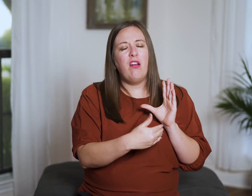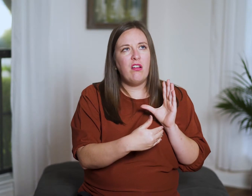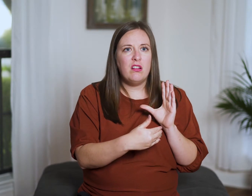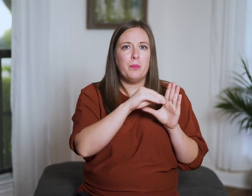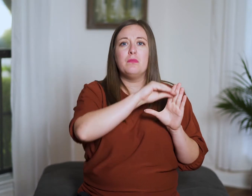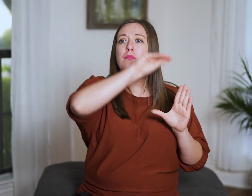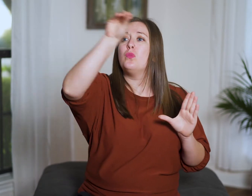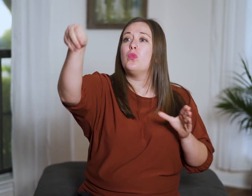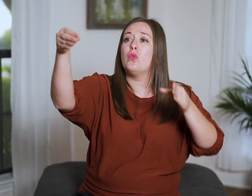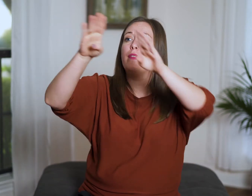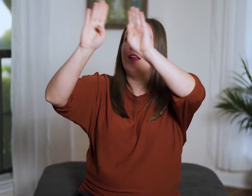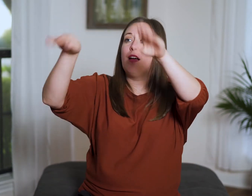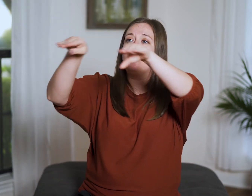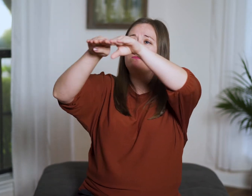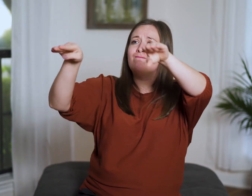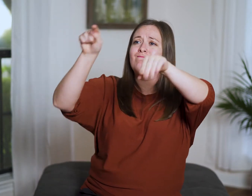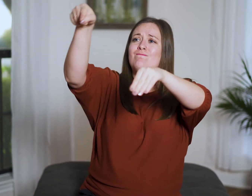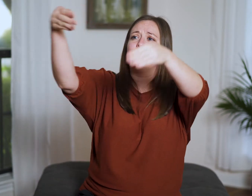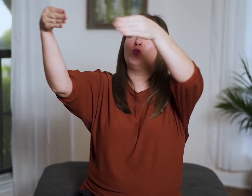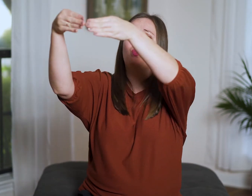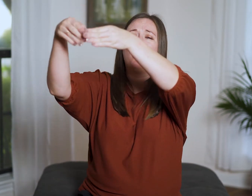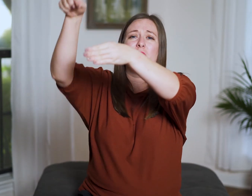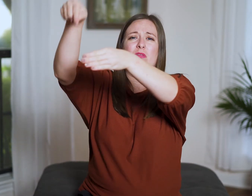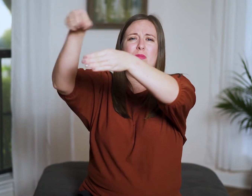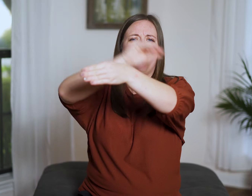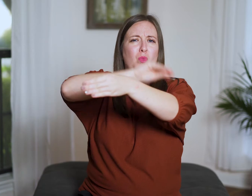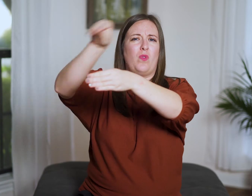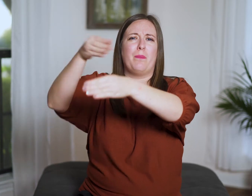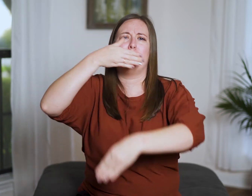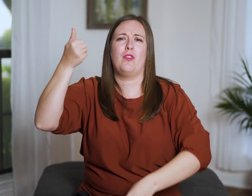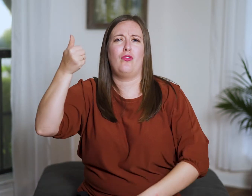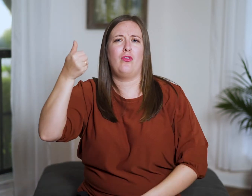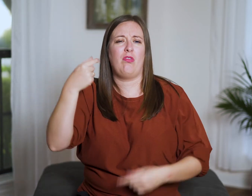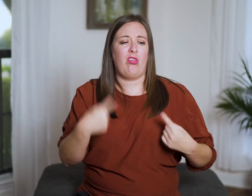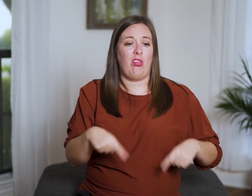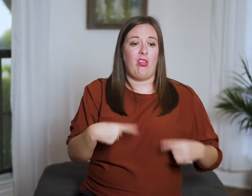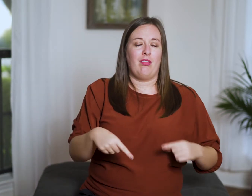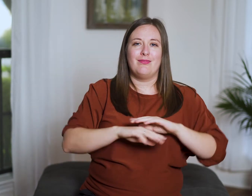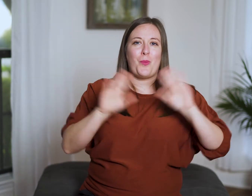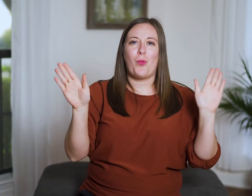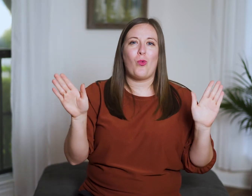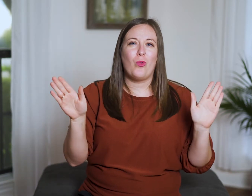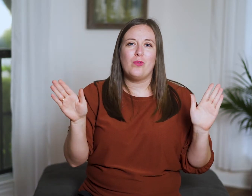than in a house shared with a quarrelsome wife.”